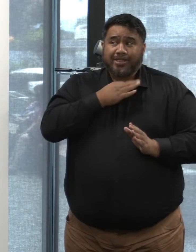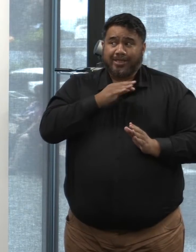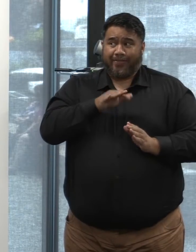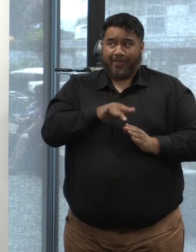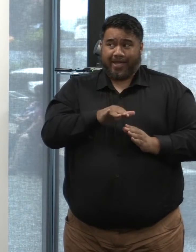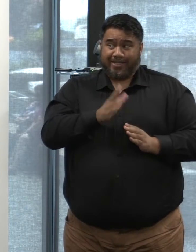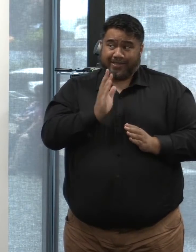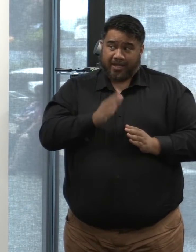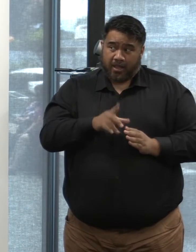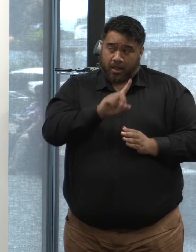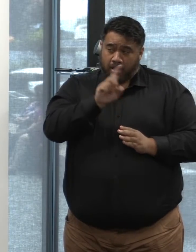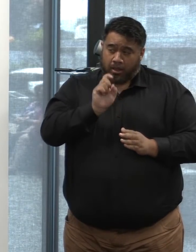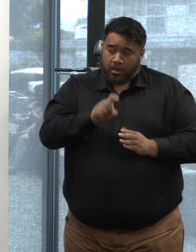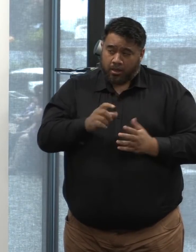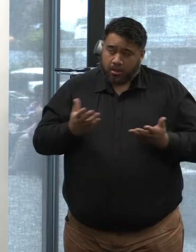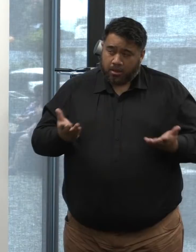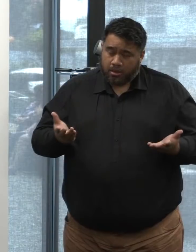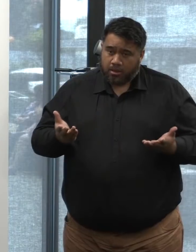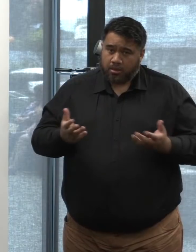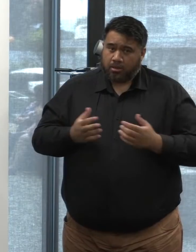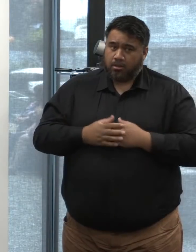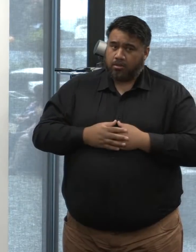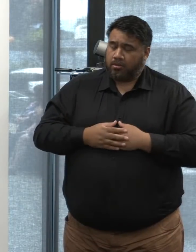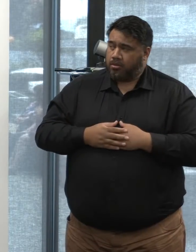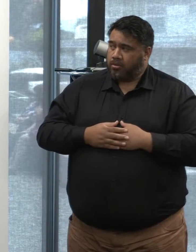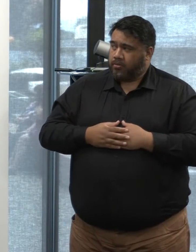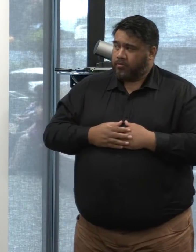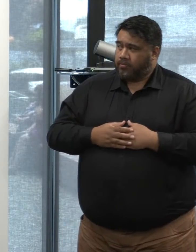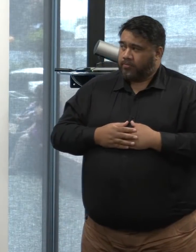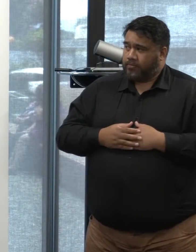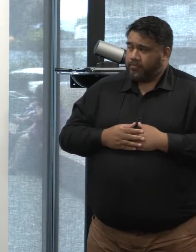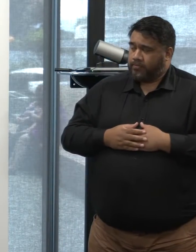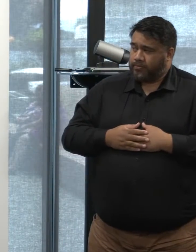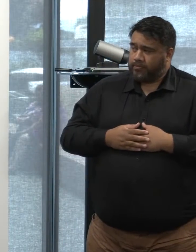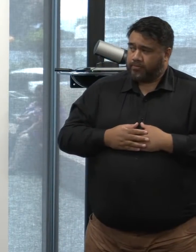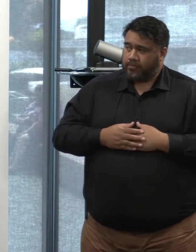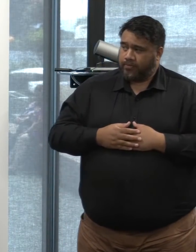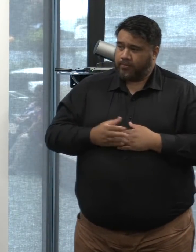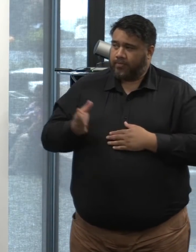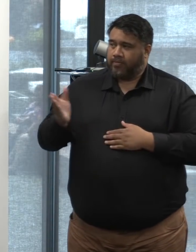Friday.